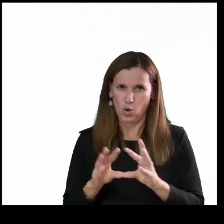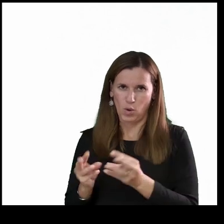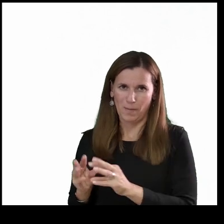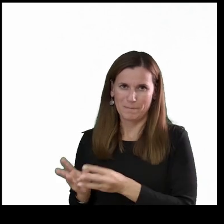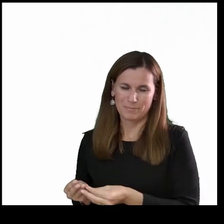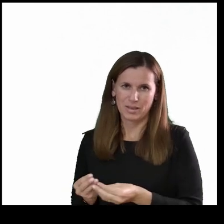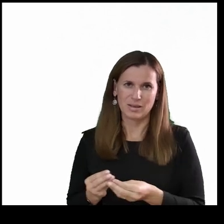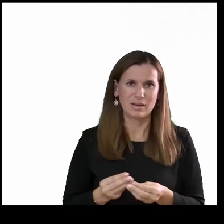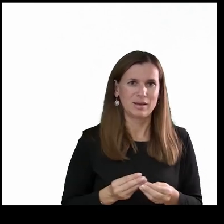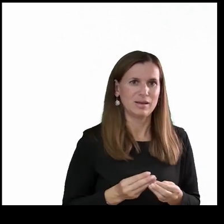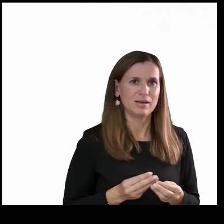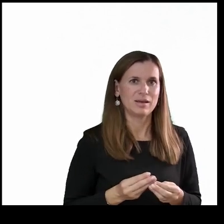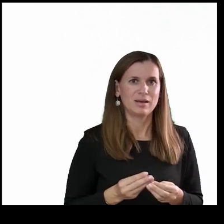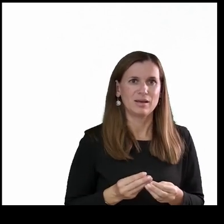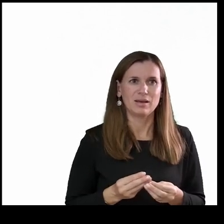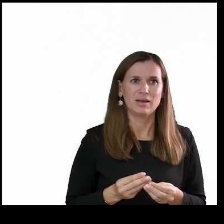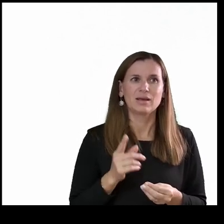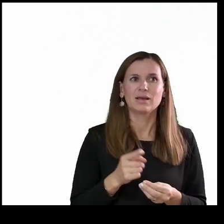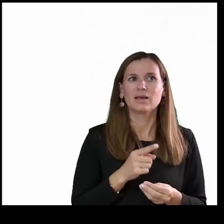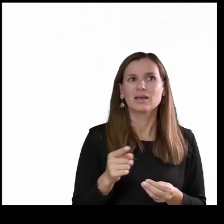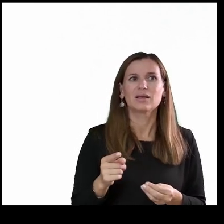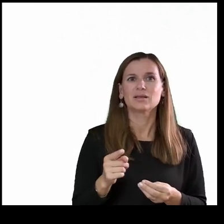and there are some other methods and